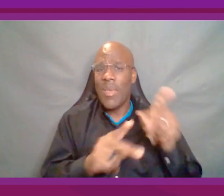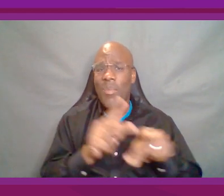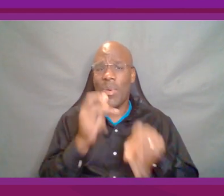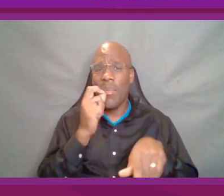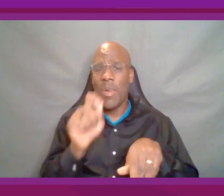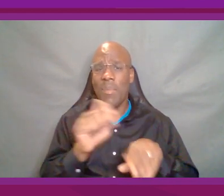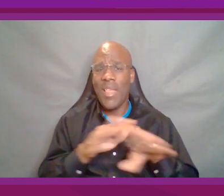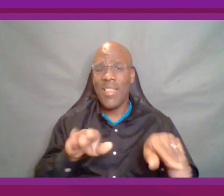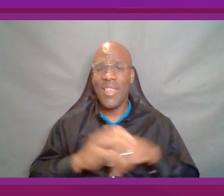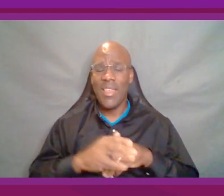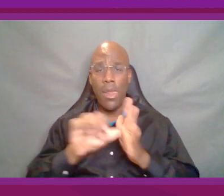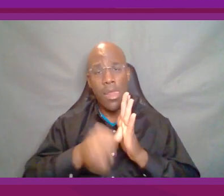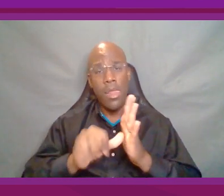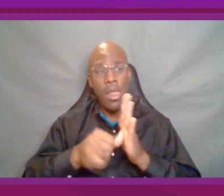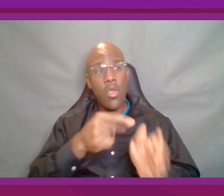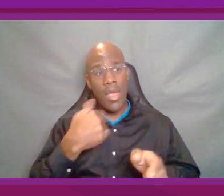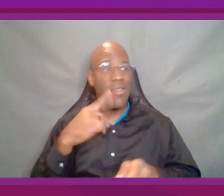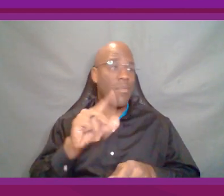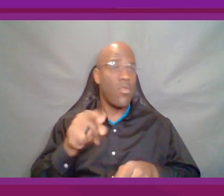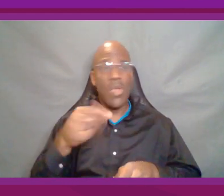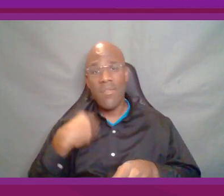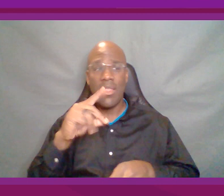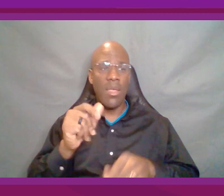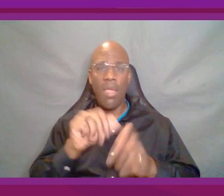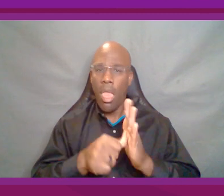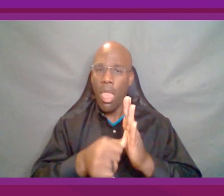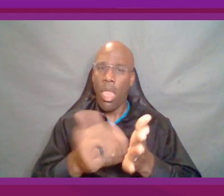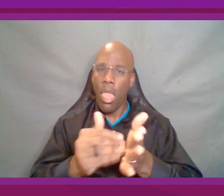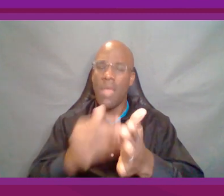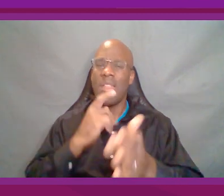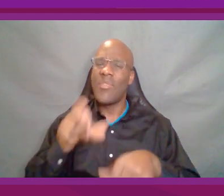it over and over again, so why not make it easier for ourselves